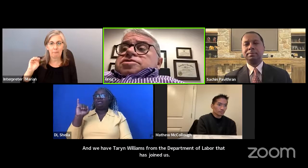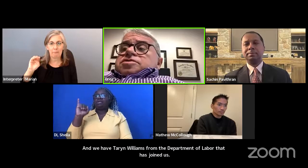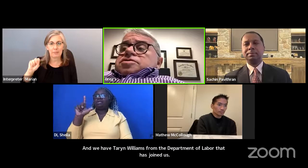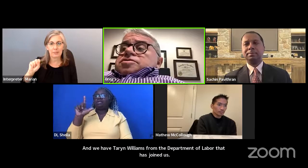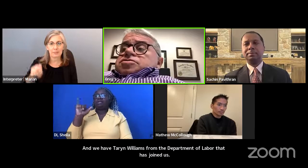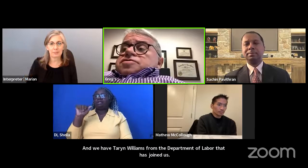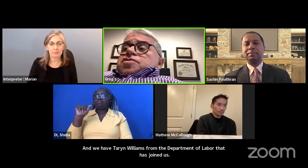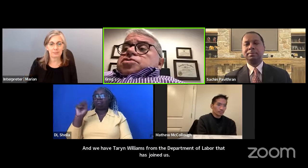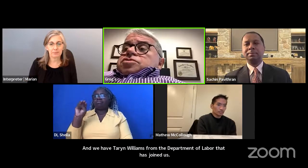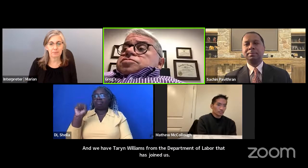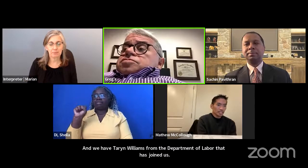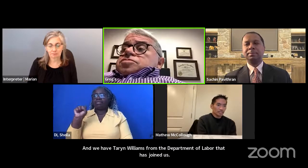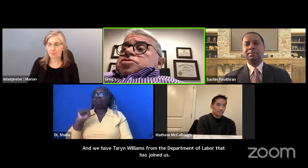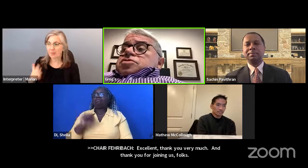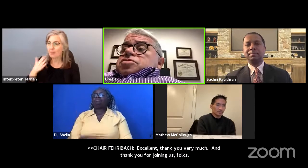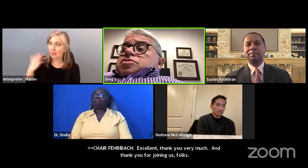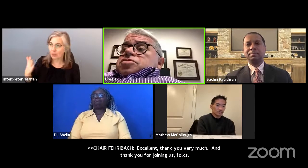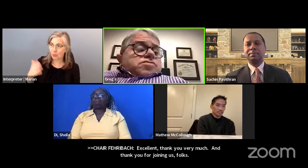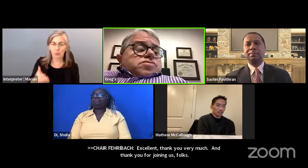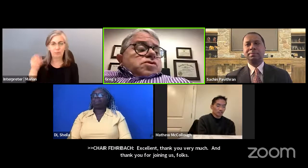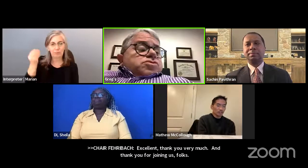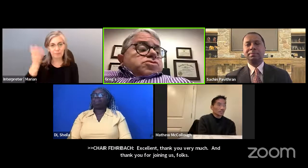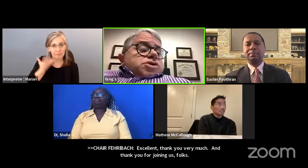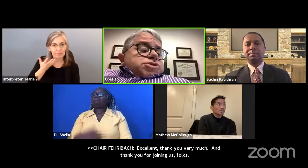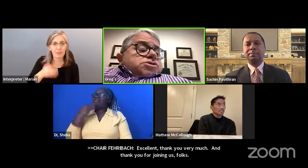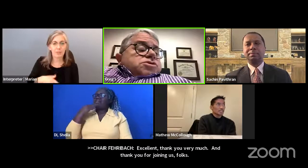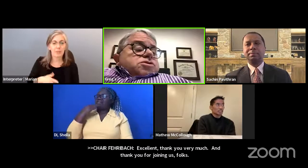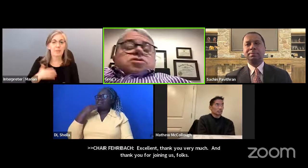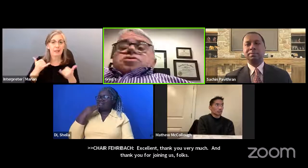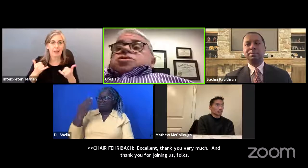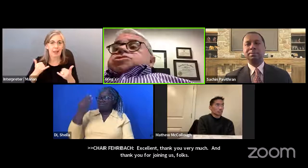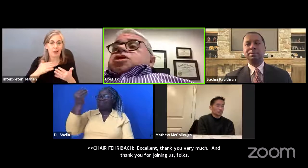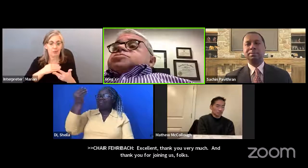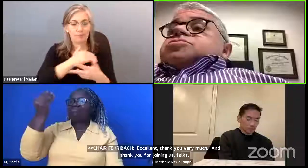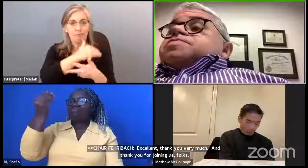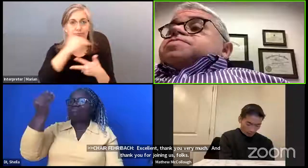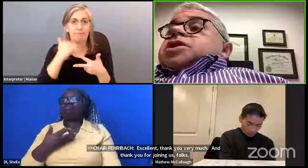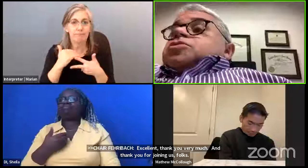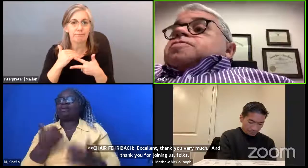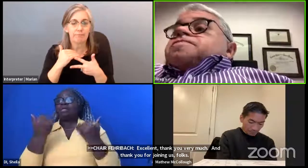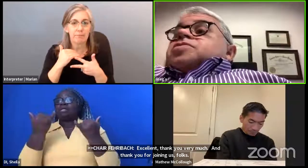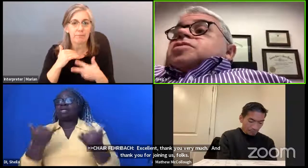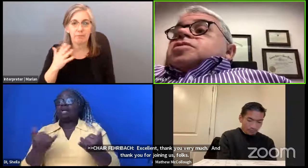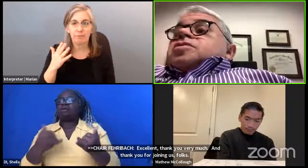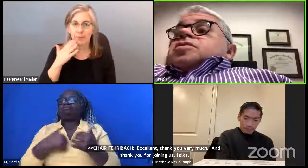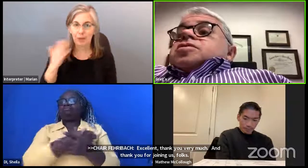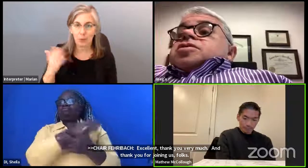And look forward to moving on with our next item, so thank you.